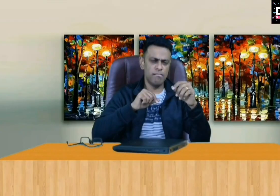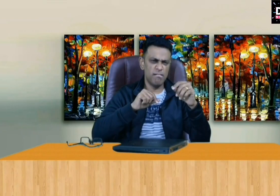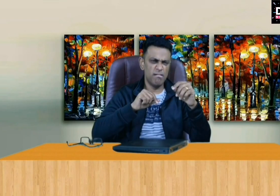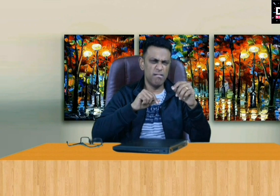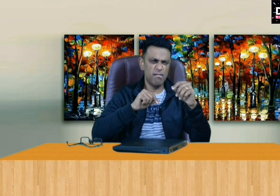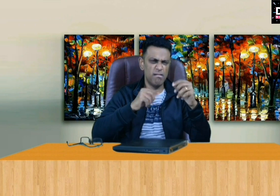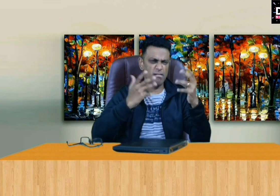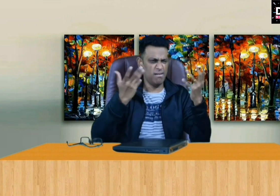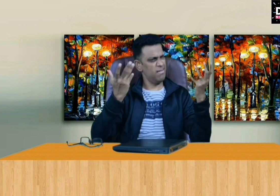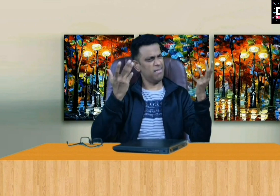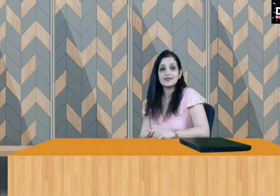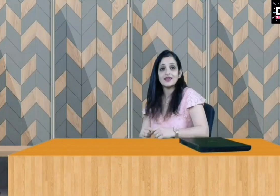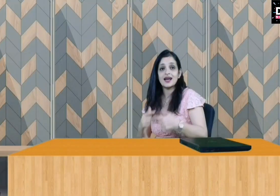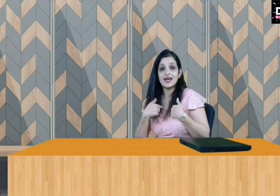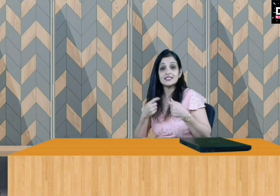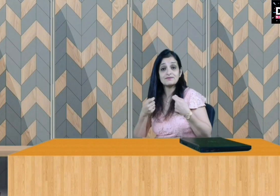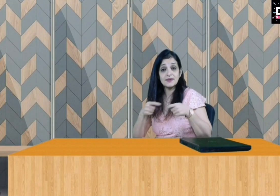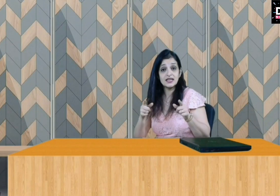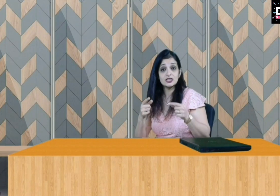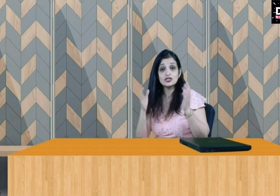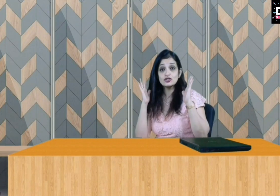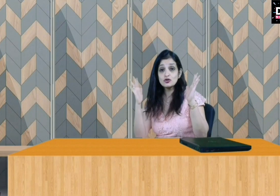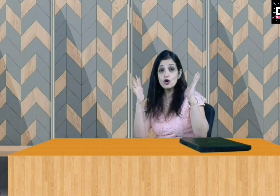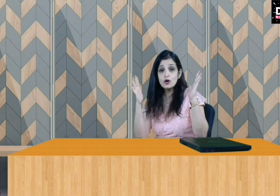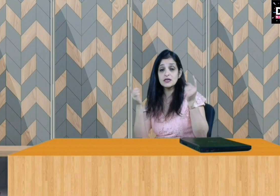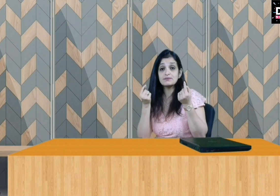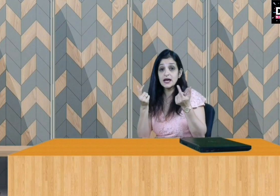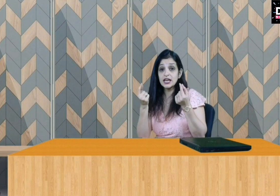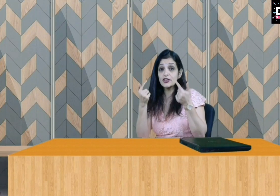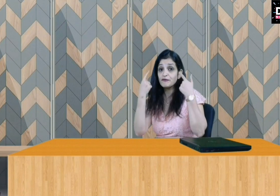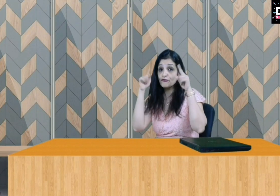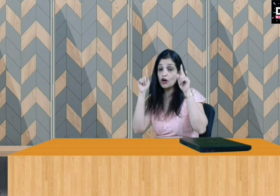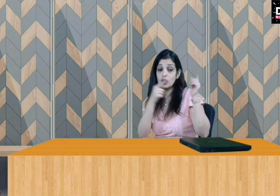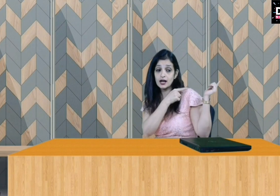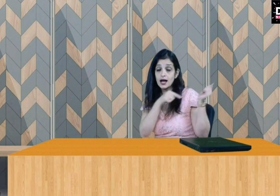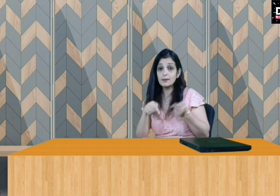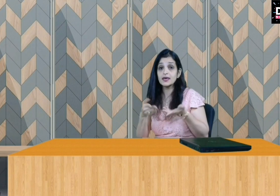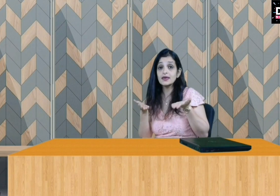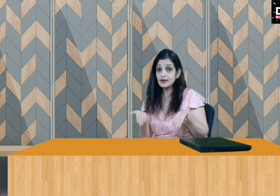[Confuse] I spend so much money on all this